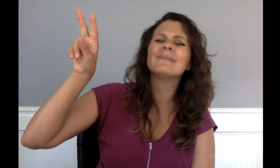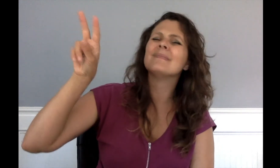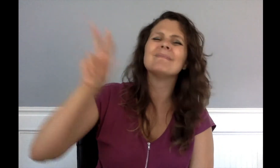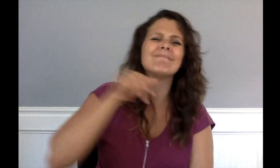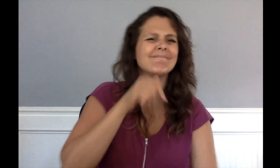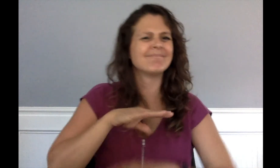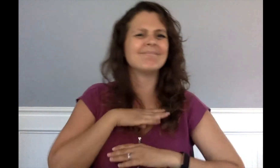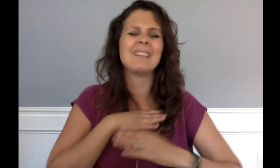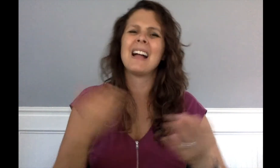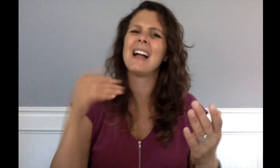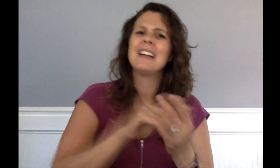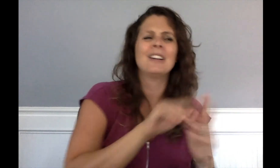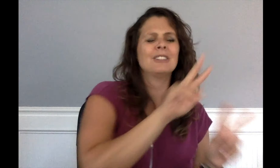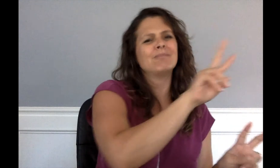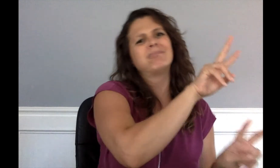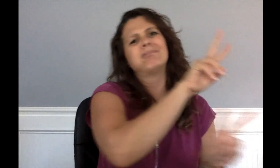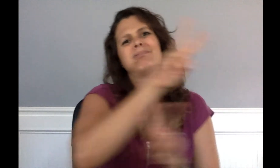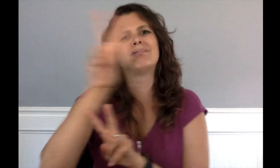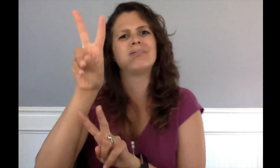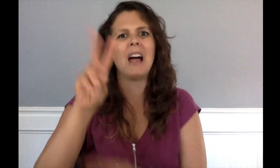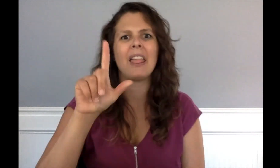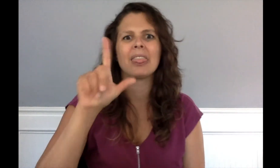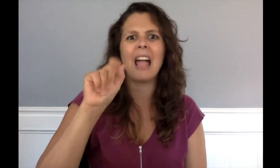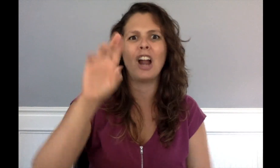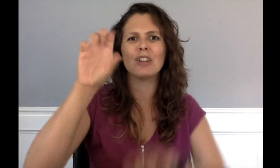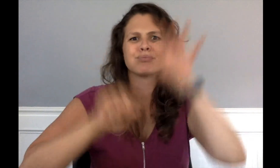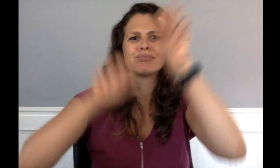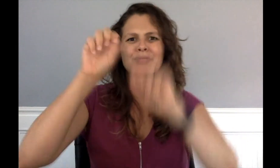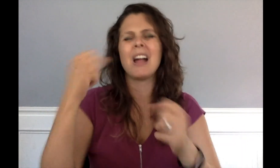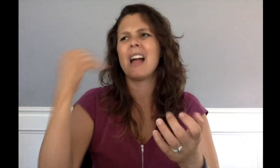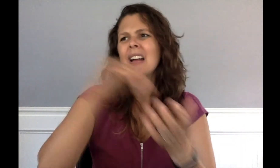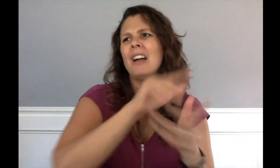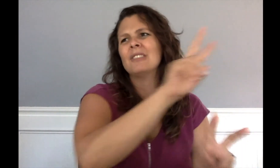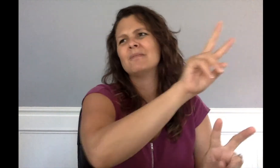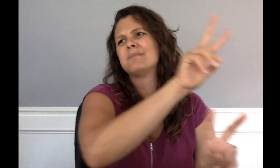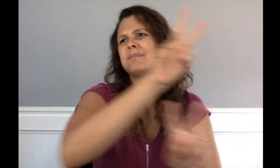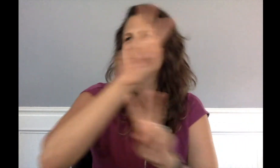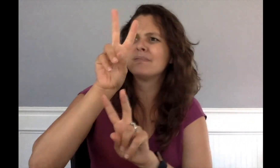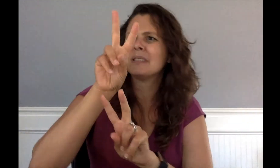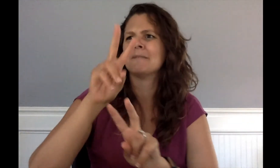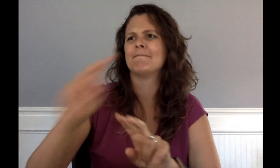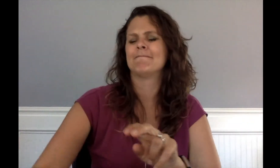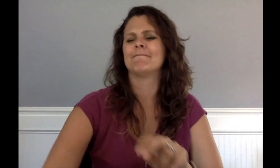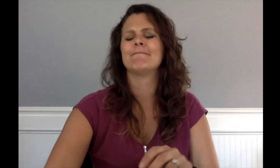Frog frowned. She went up the ladder and put